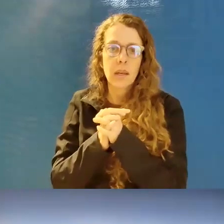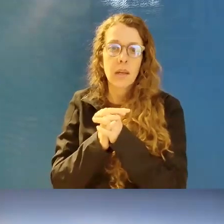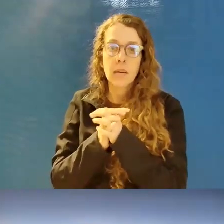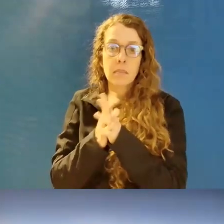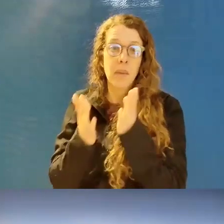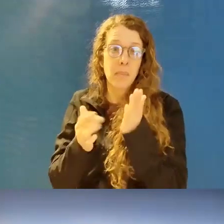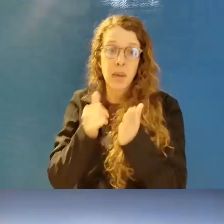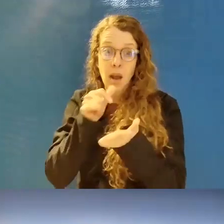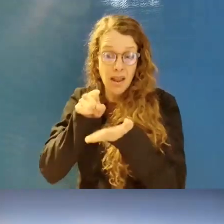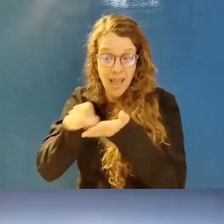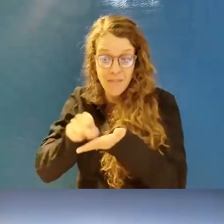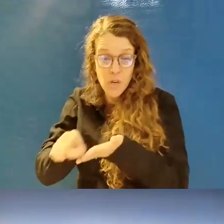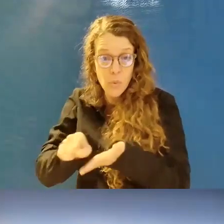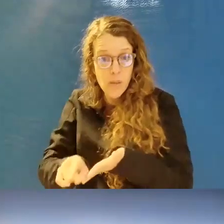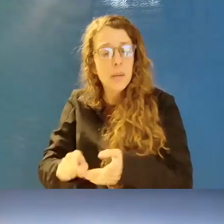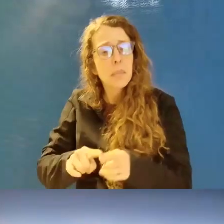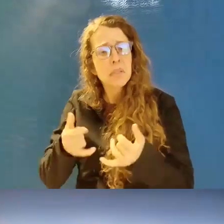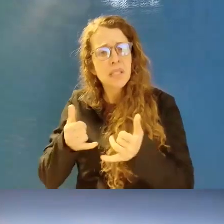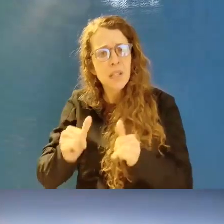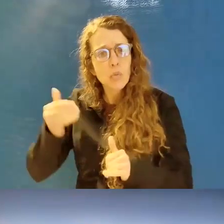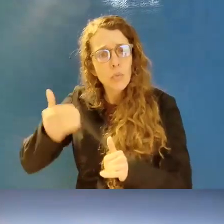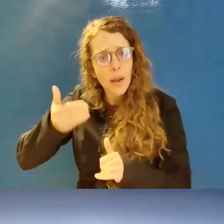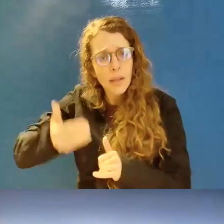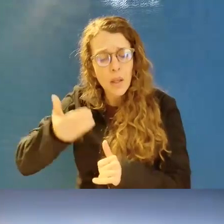if they are regular and you do have them posted in your syllabus